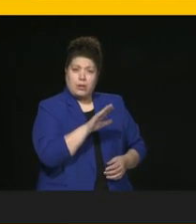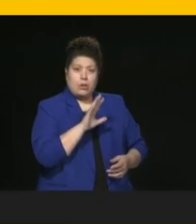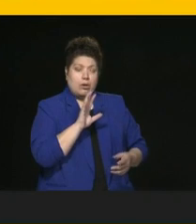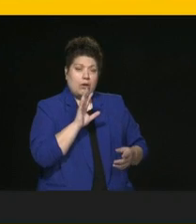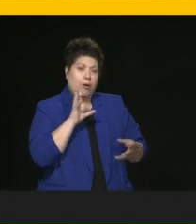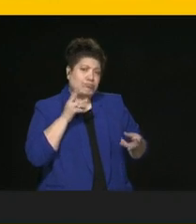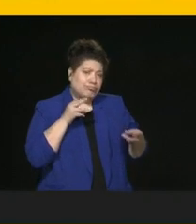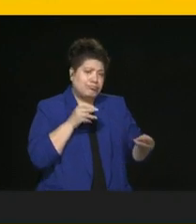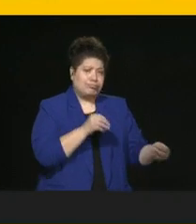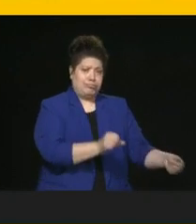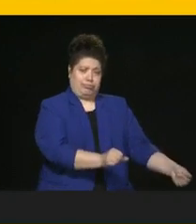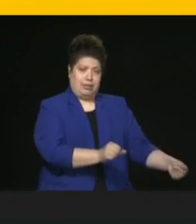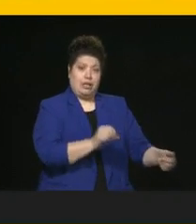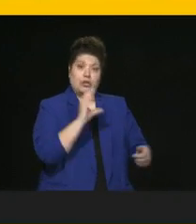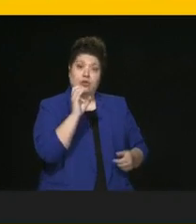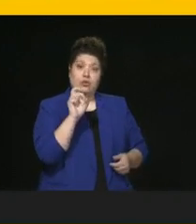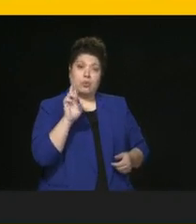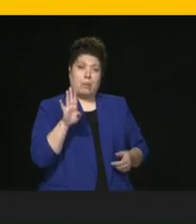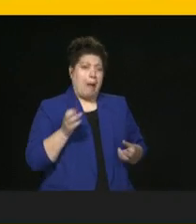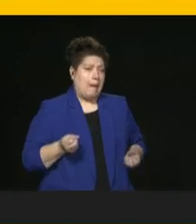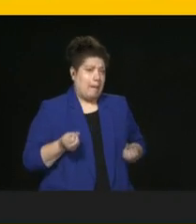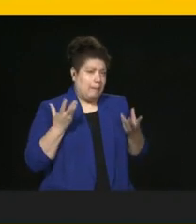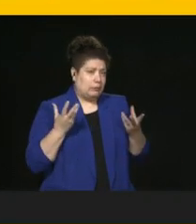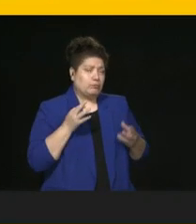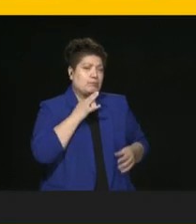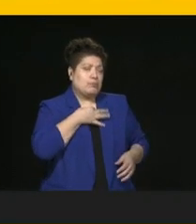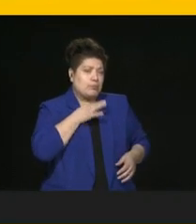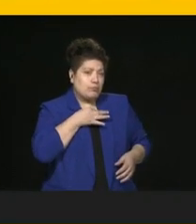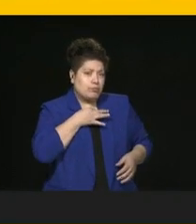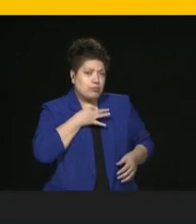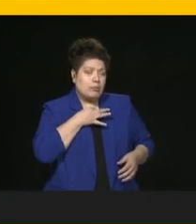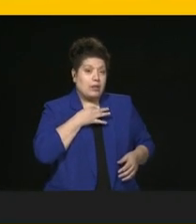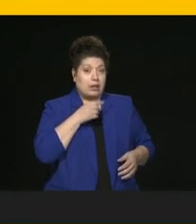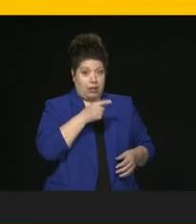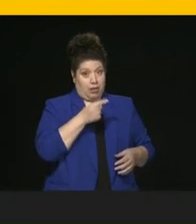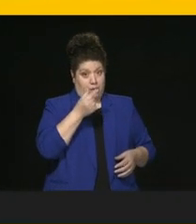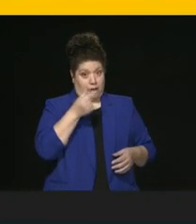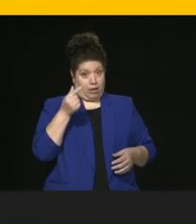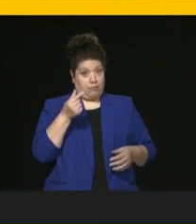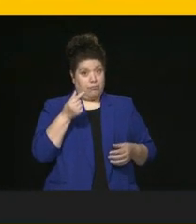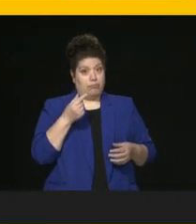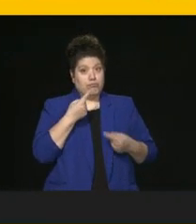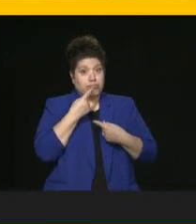WHAT WILL THE TOTAL BILL FOR THE CERB, HOW MUCH WILL IT COST THE